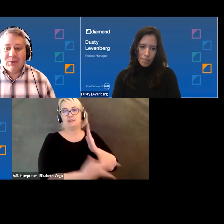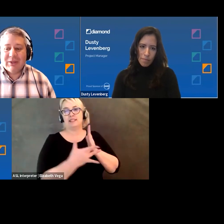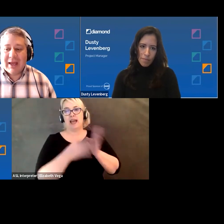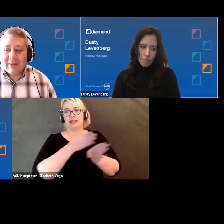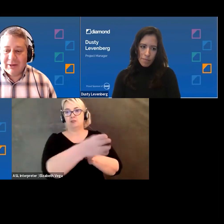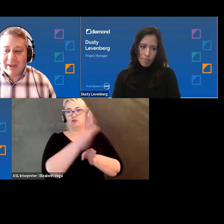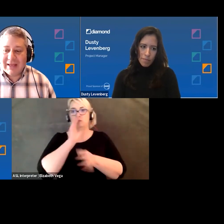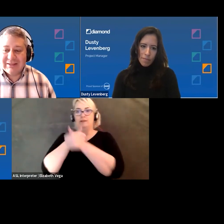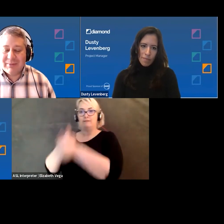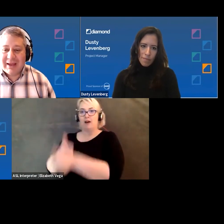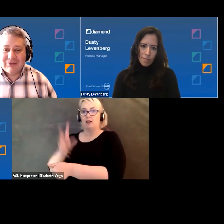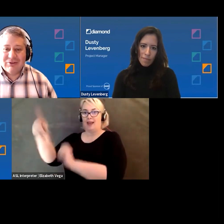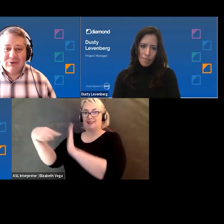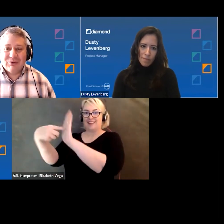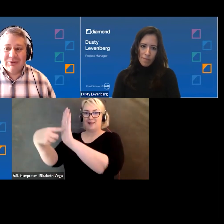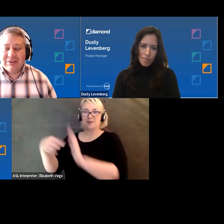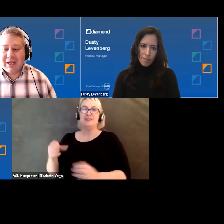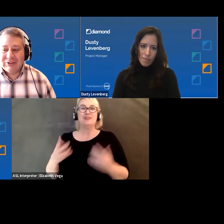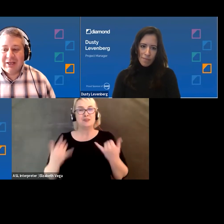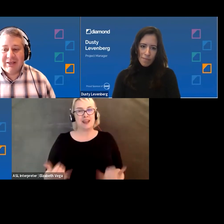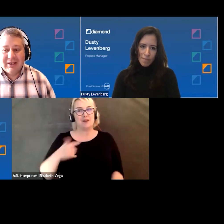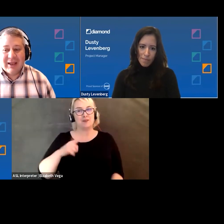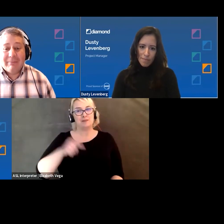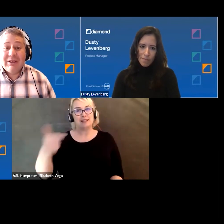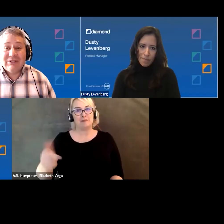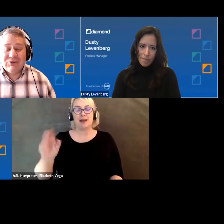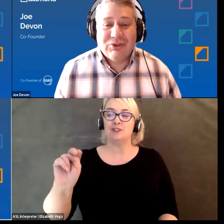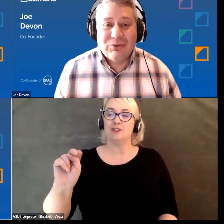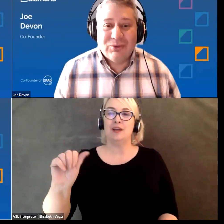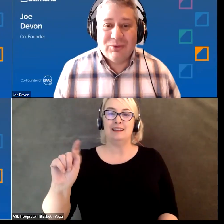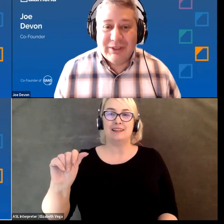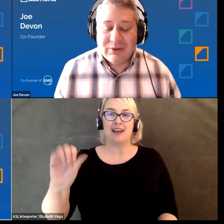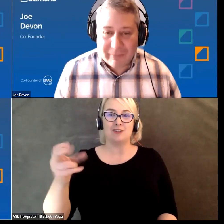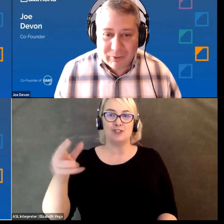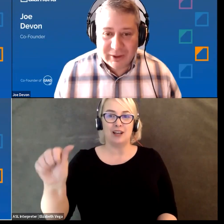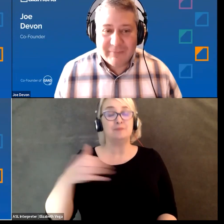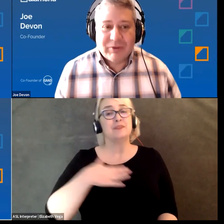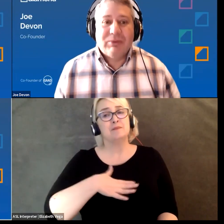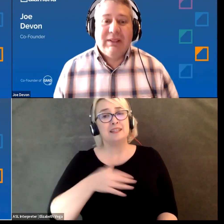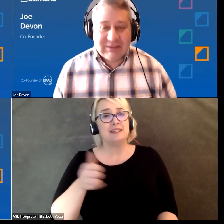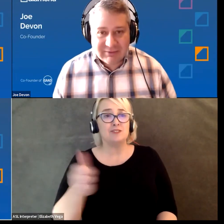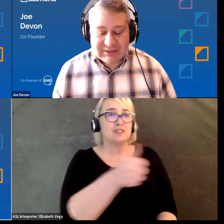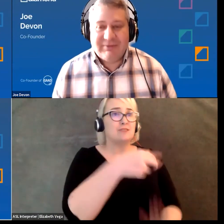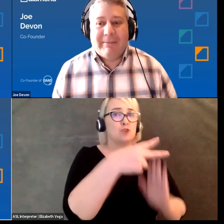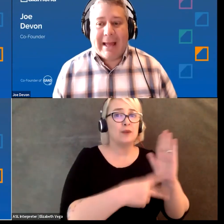With that, I'm going to pass it back to Natascha. Please do read the report. Please give us feedback.